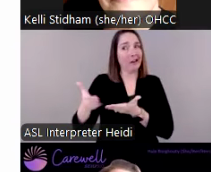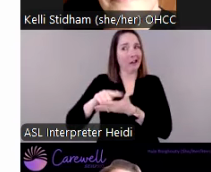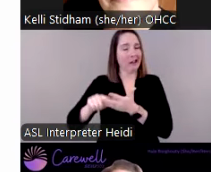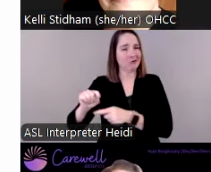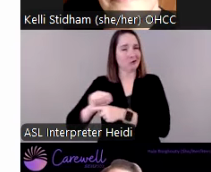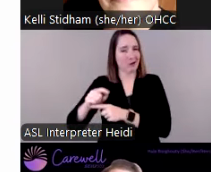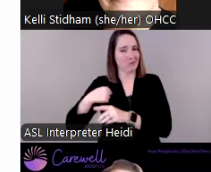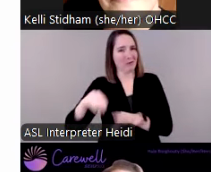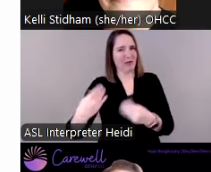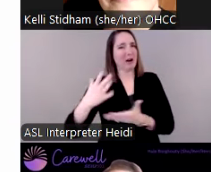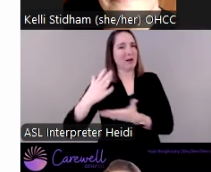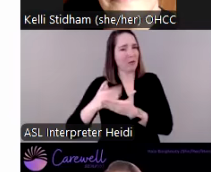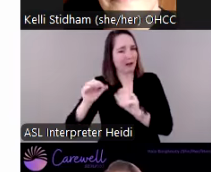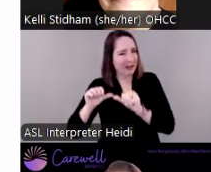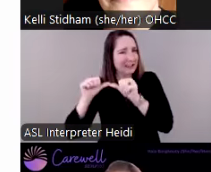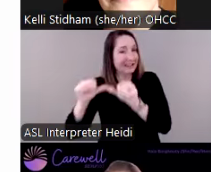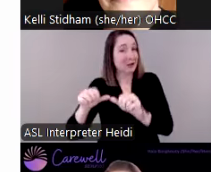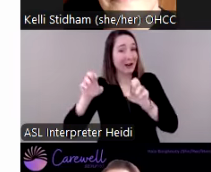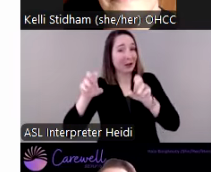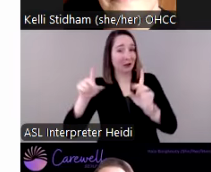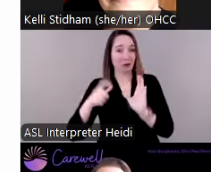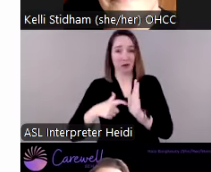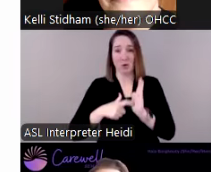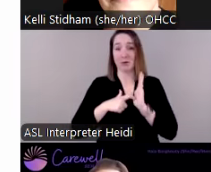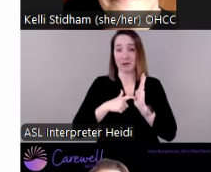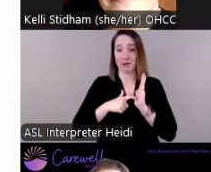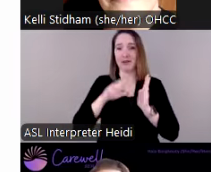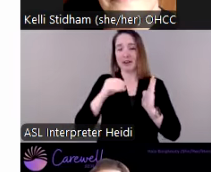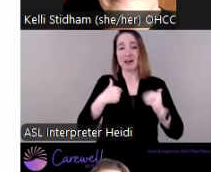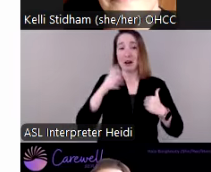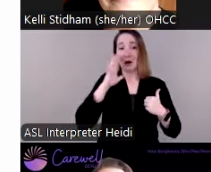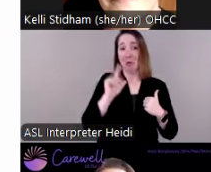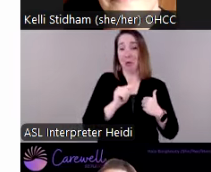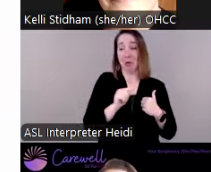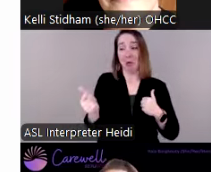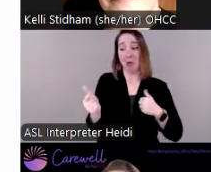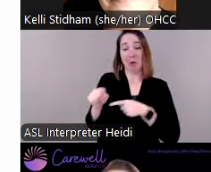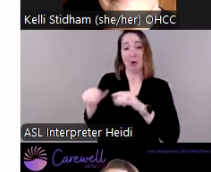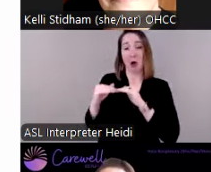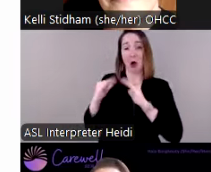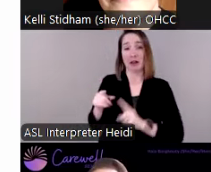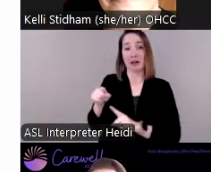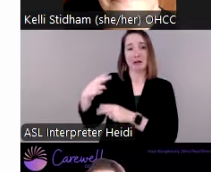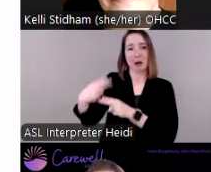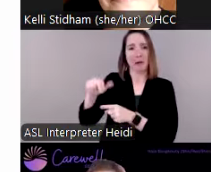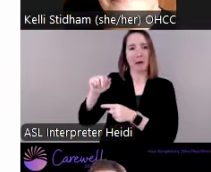which is part of continuing education requirements. and I will turn that over